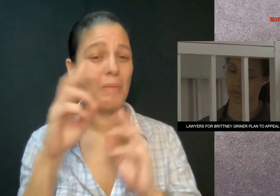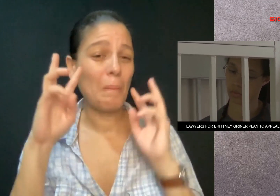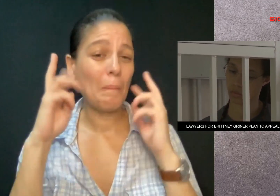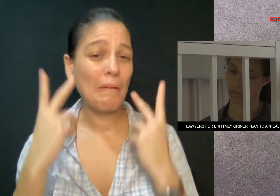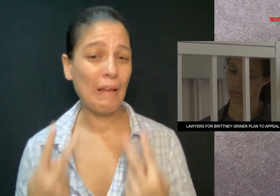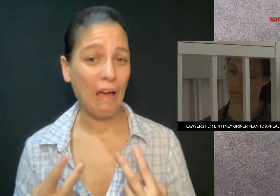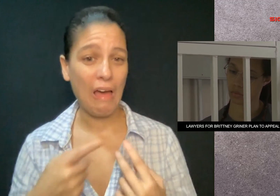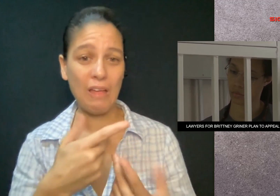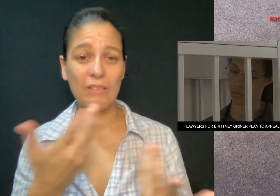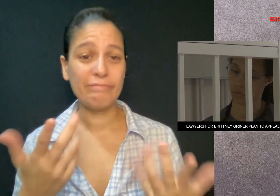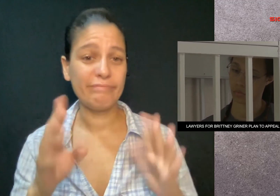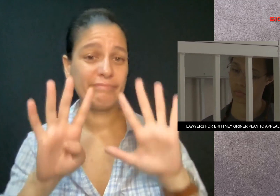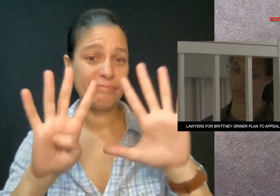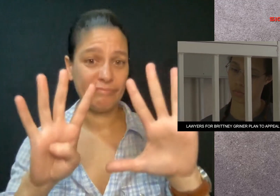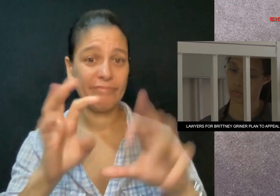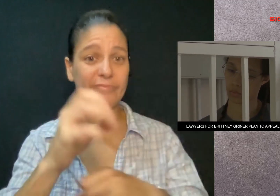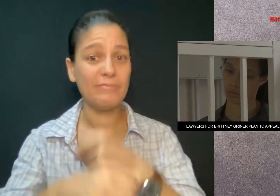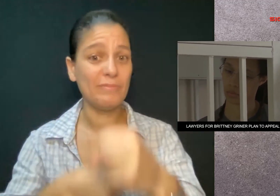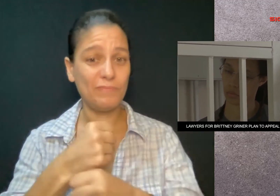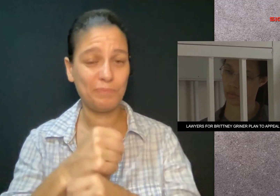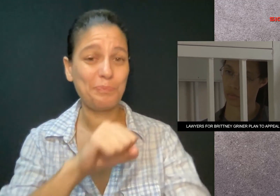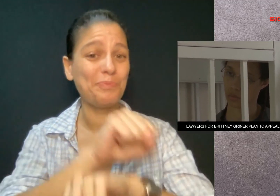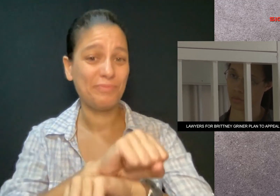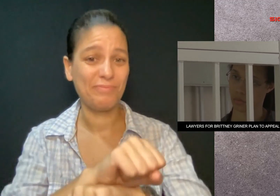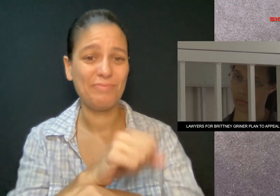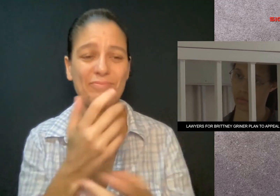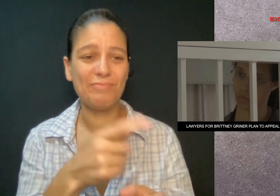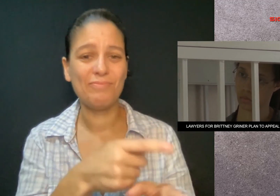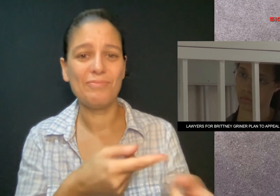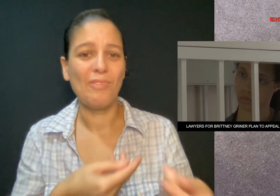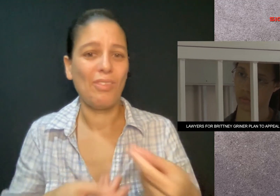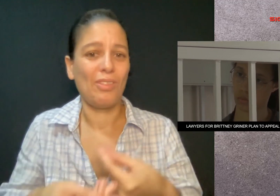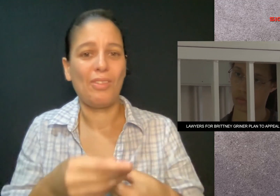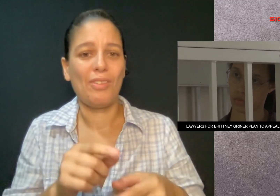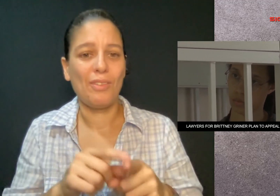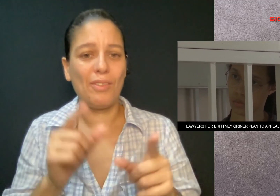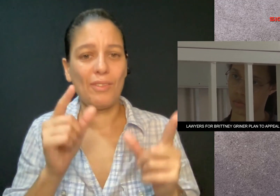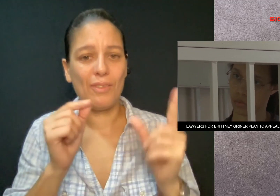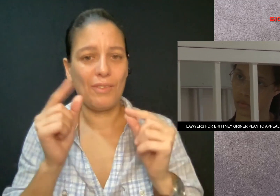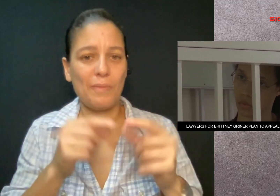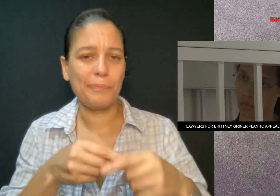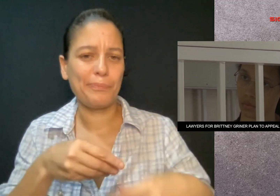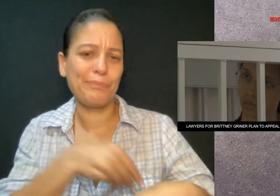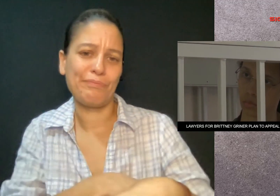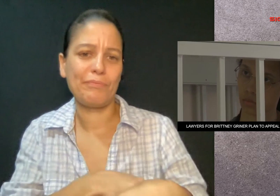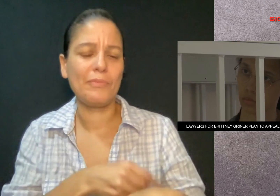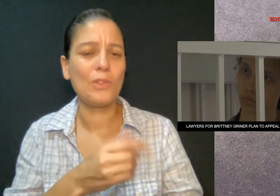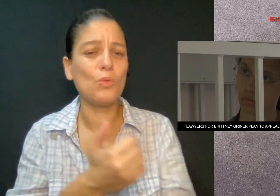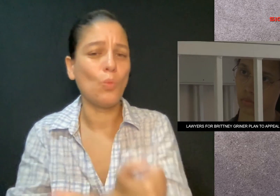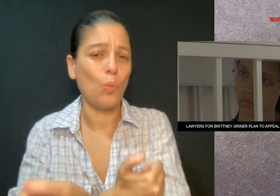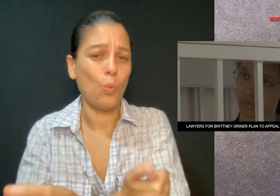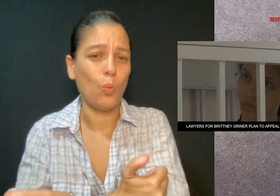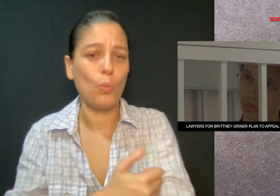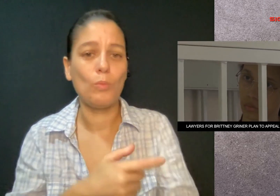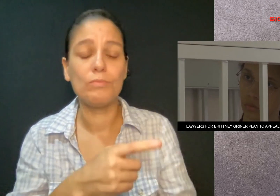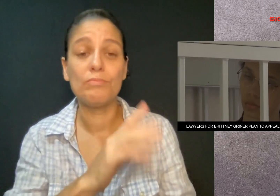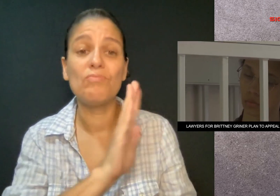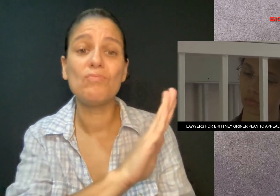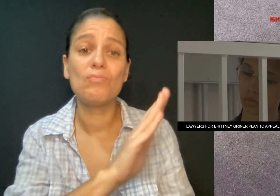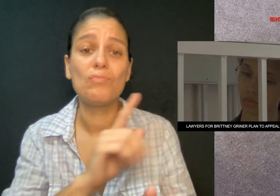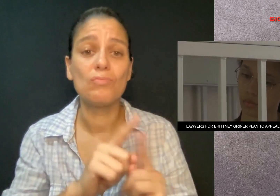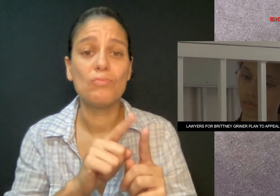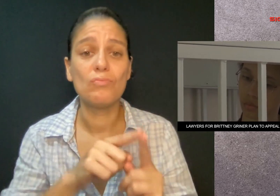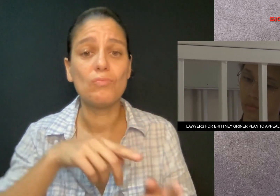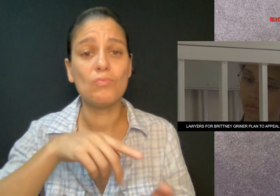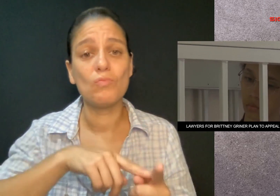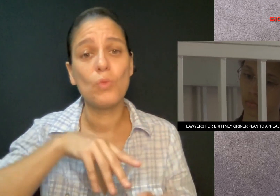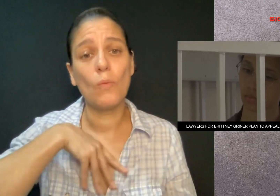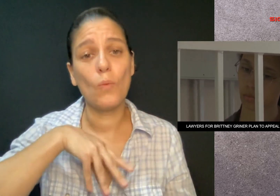WNBA star Brittney Griner to nine years in prison for drug smuggling are lawyers promised